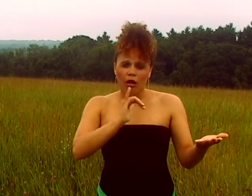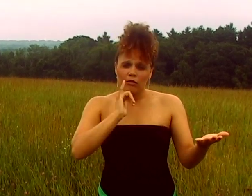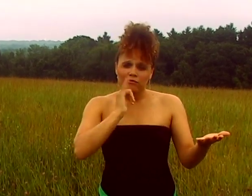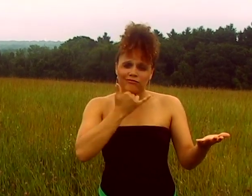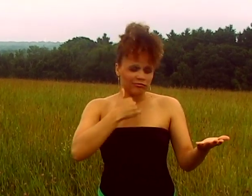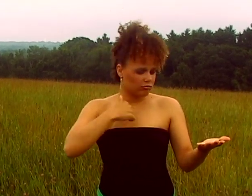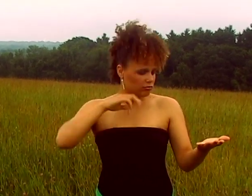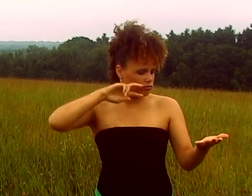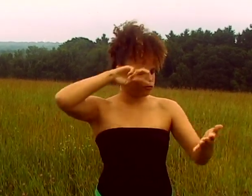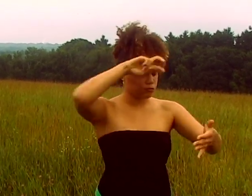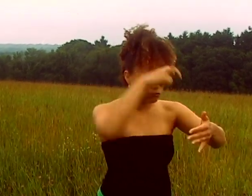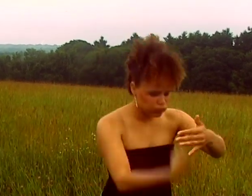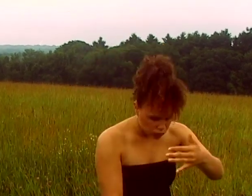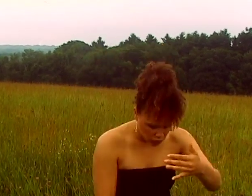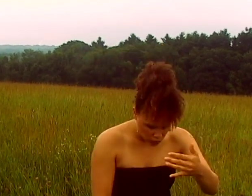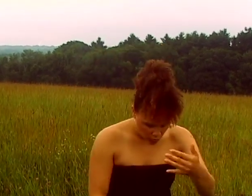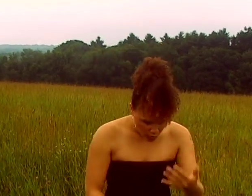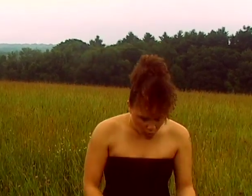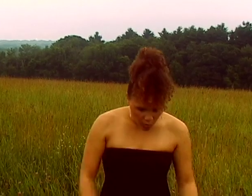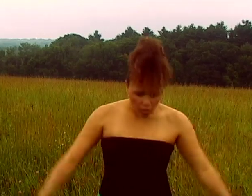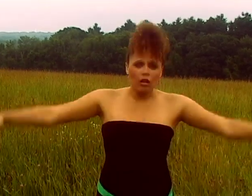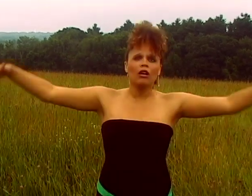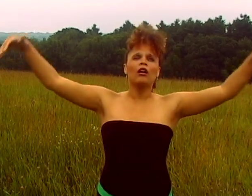These wheels have taken my body